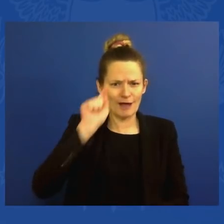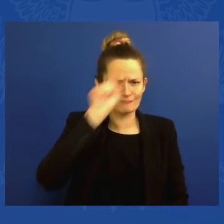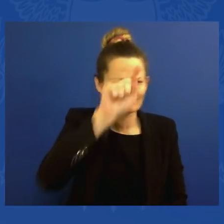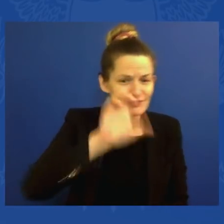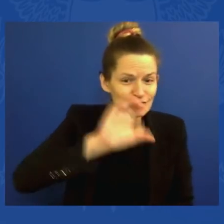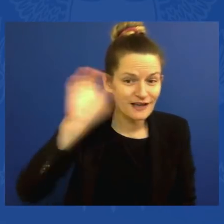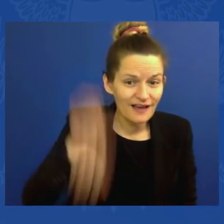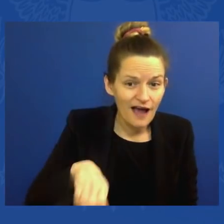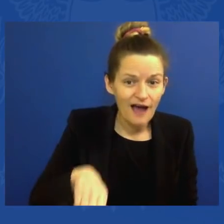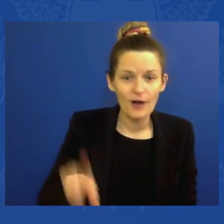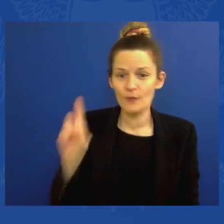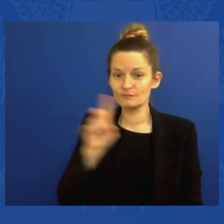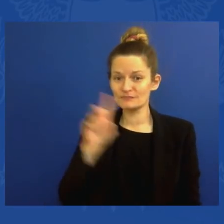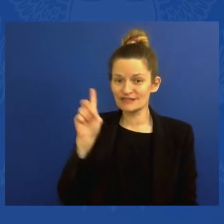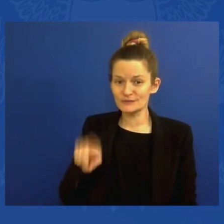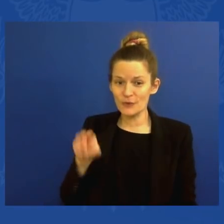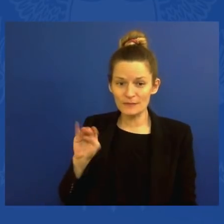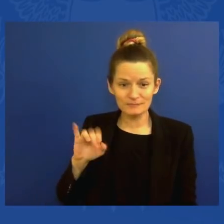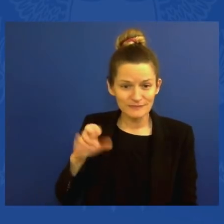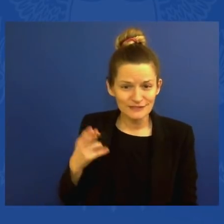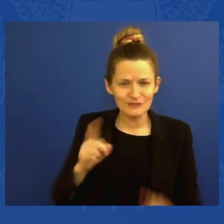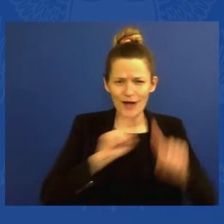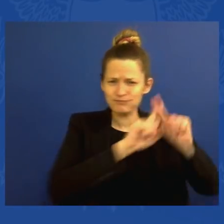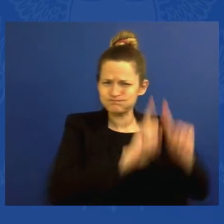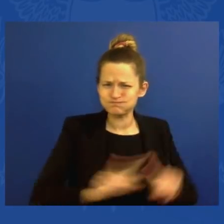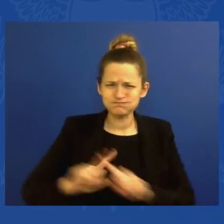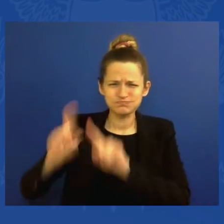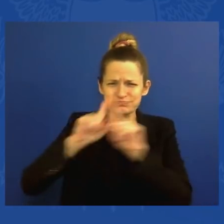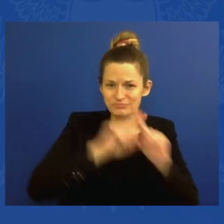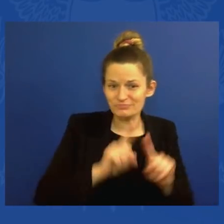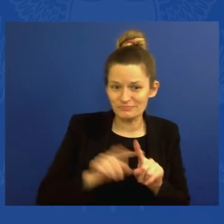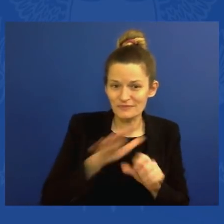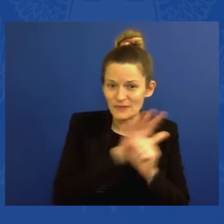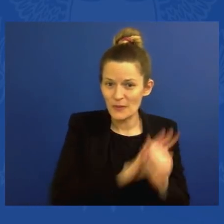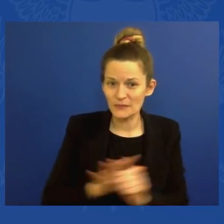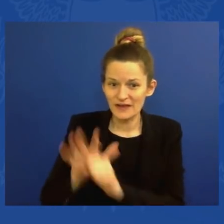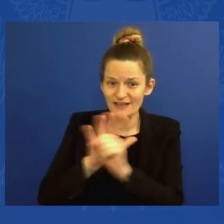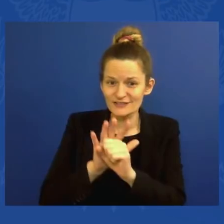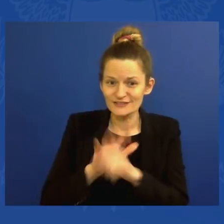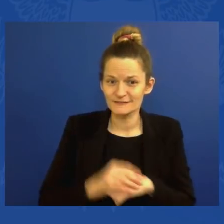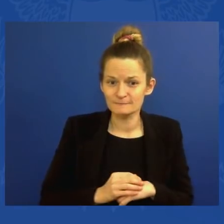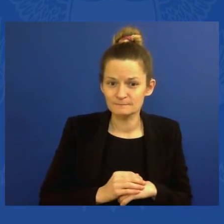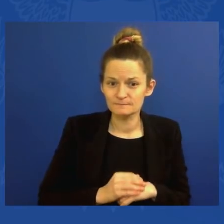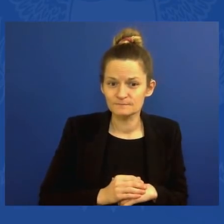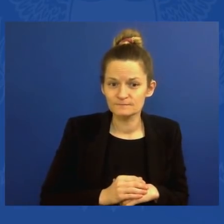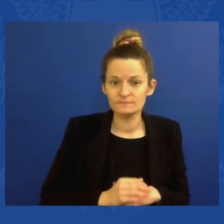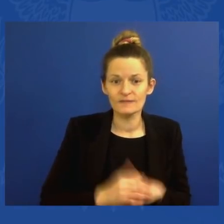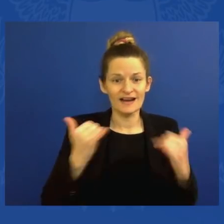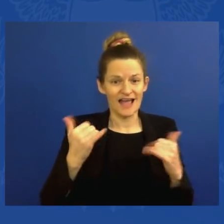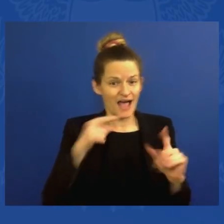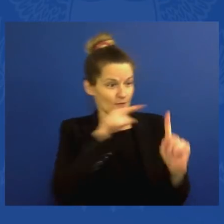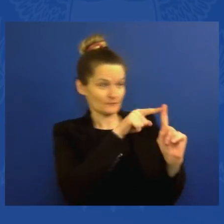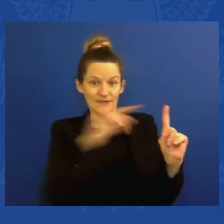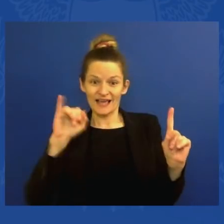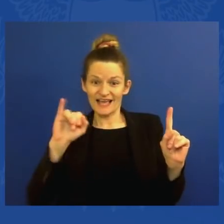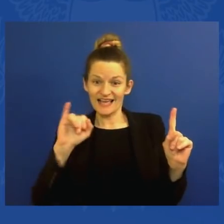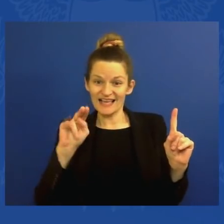I'll add that when Intel CEO Pat Gelsinger was here in January to announce plans for new U.S. semiconductor plants,